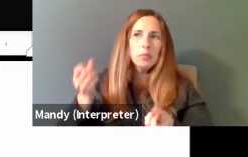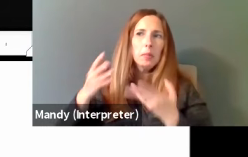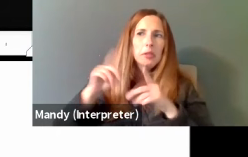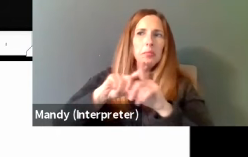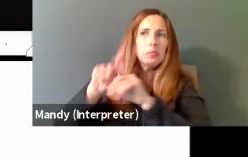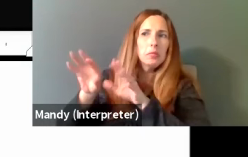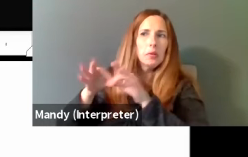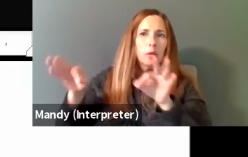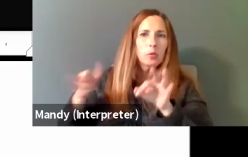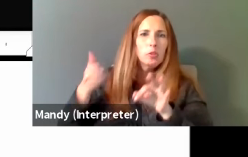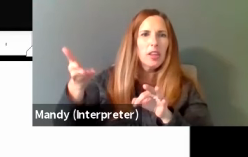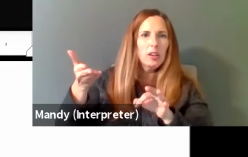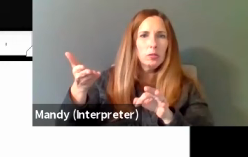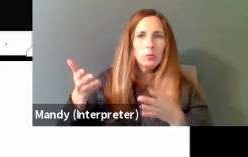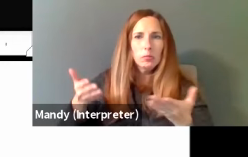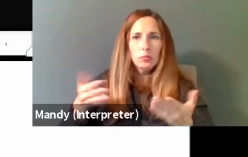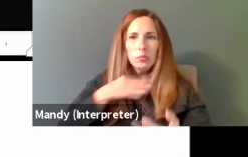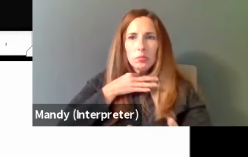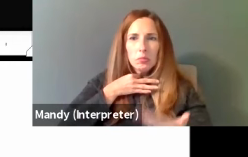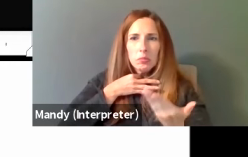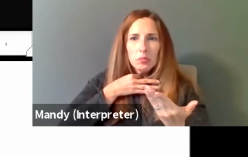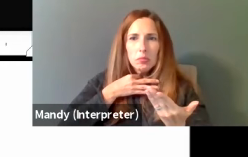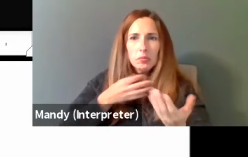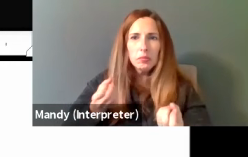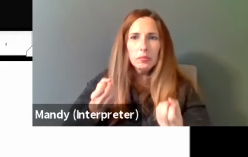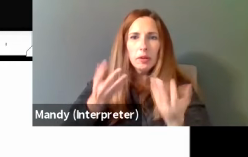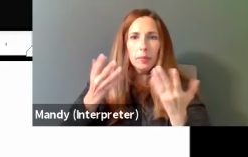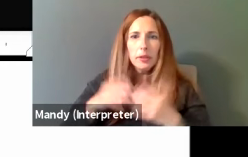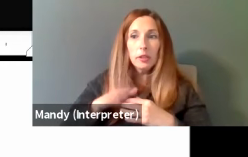about how many languages are you touching? Your clients,